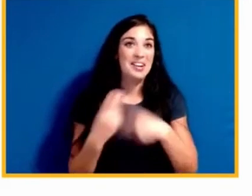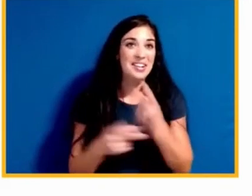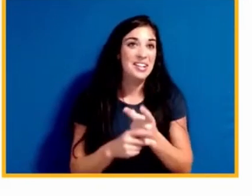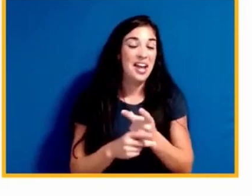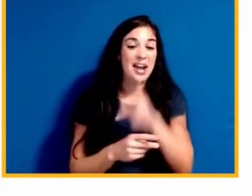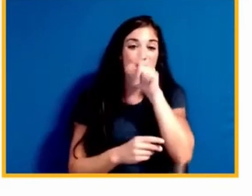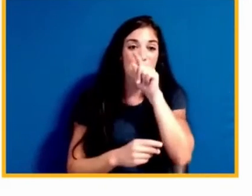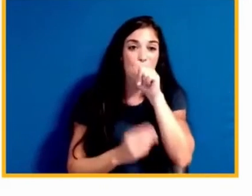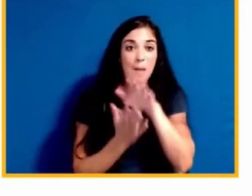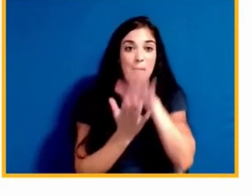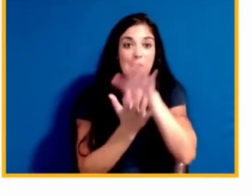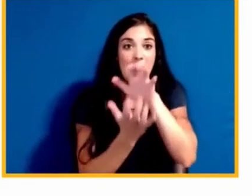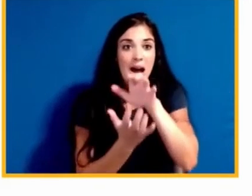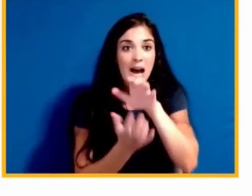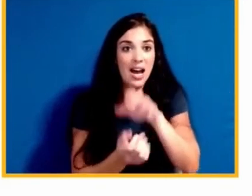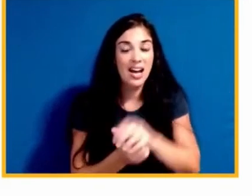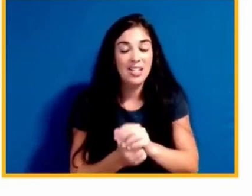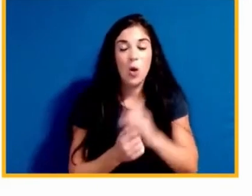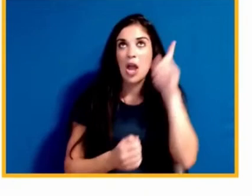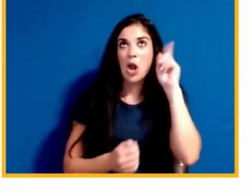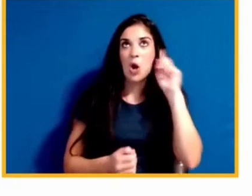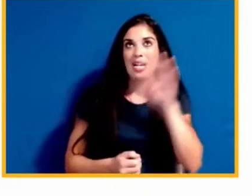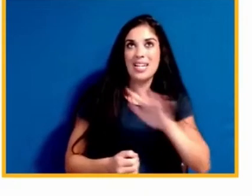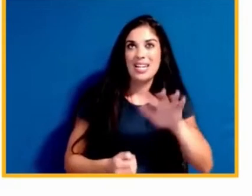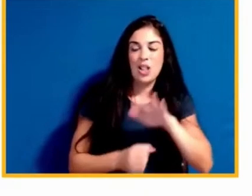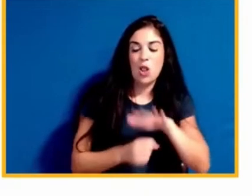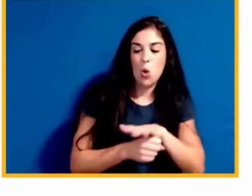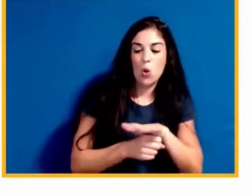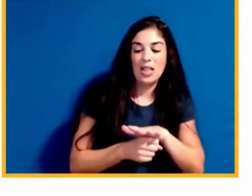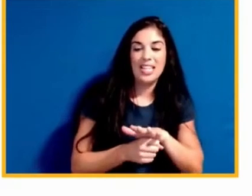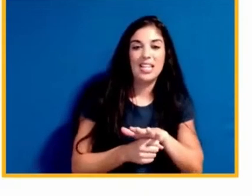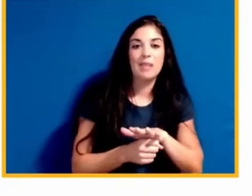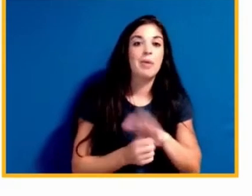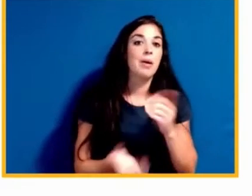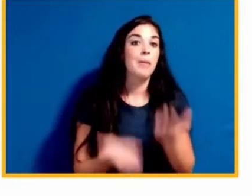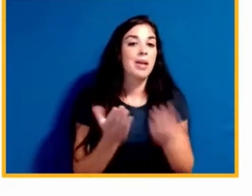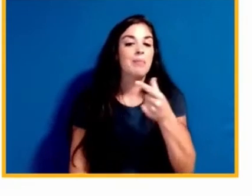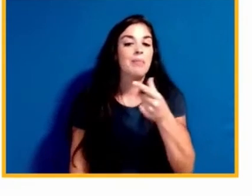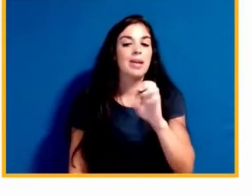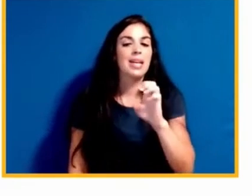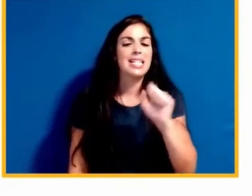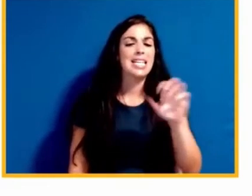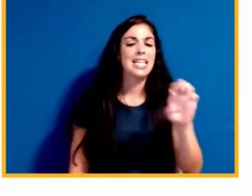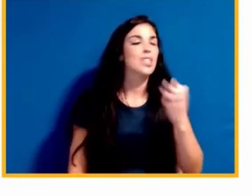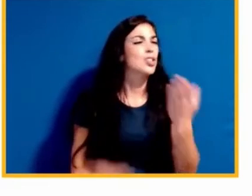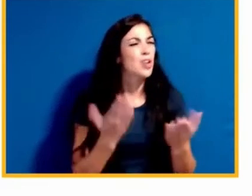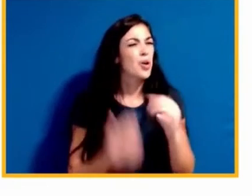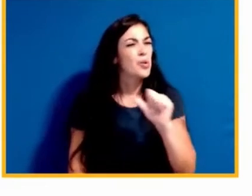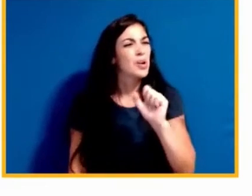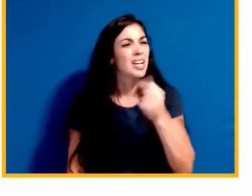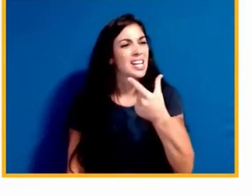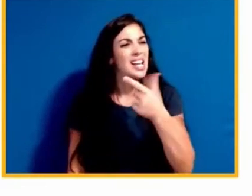I've heard somewhere around here locally so those are the, I think those are the geese. Actually wait no, geese honk instead of bawk.